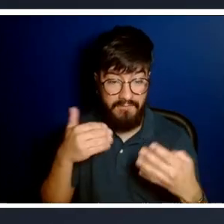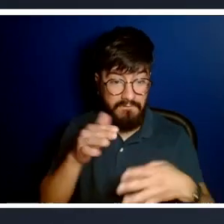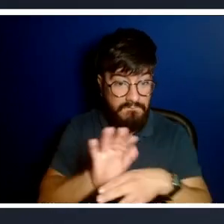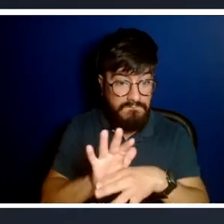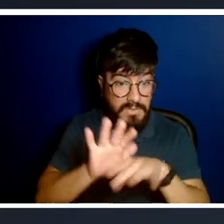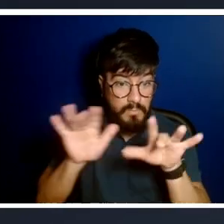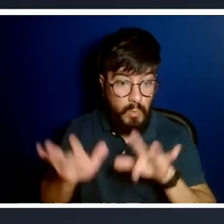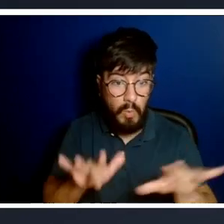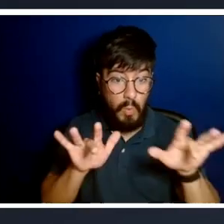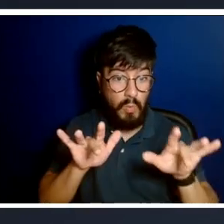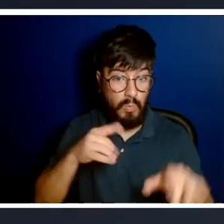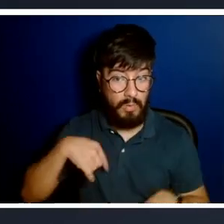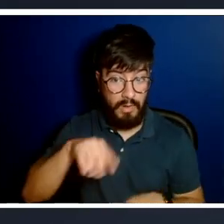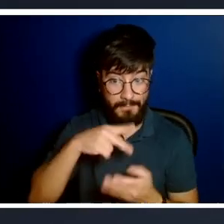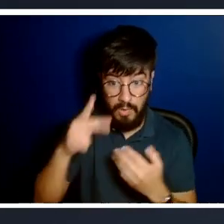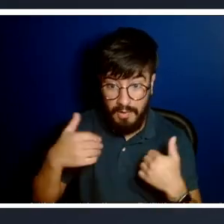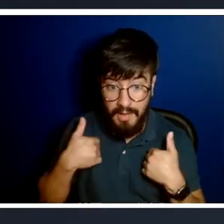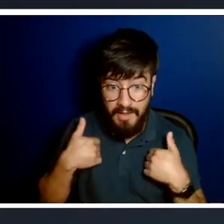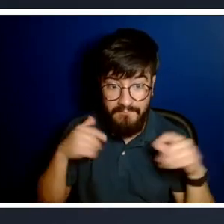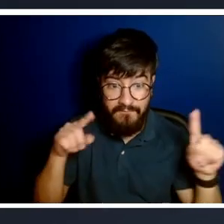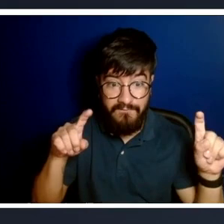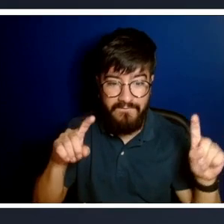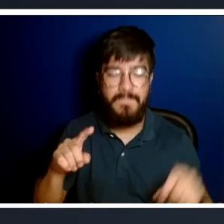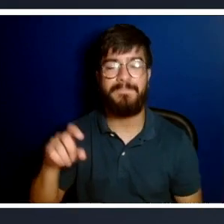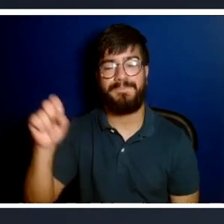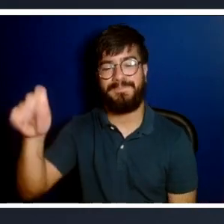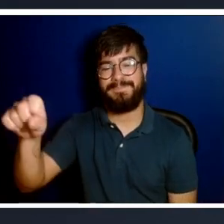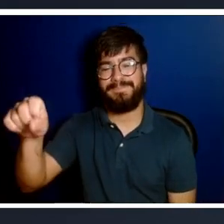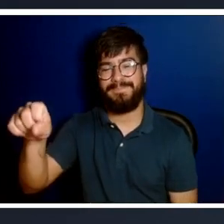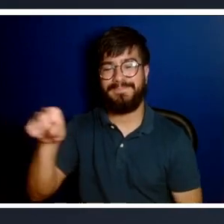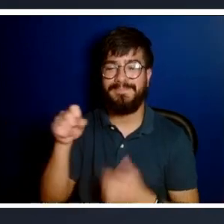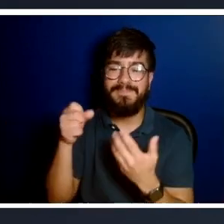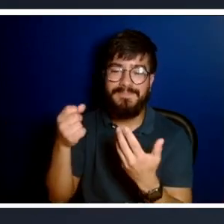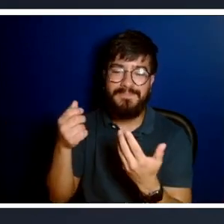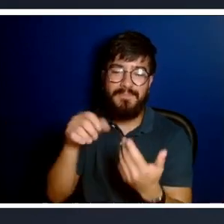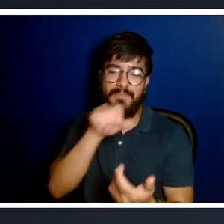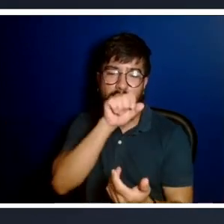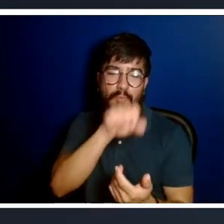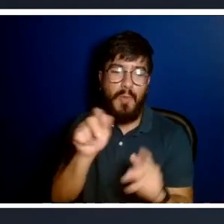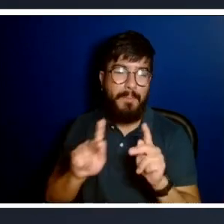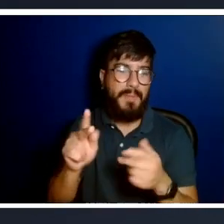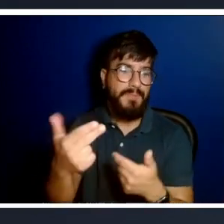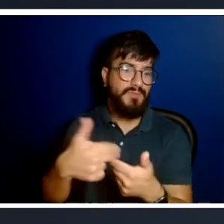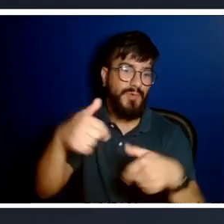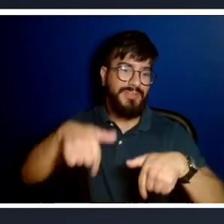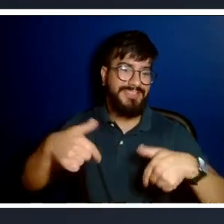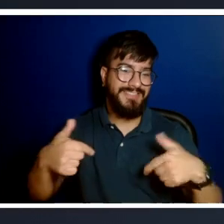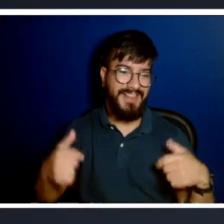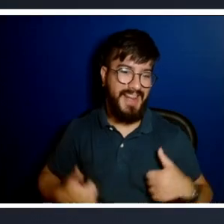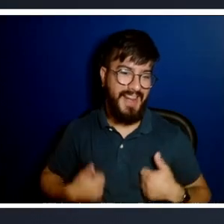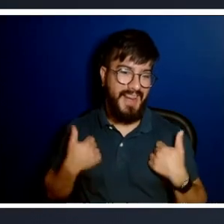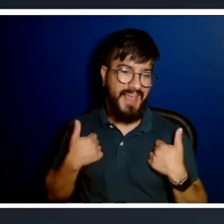Yes. So, while we love people to chime into our live program, if you are unable to participate,